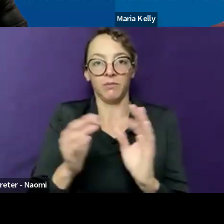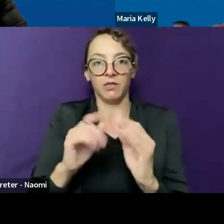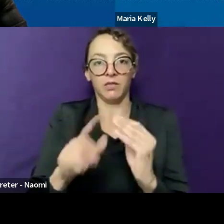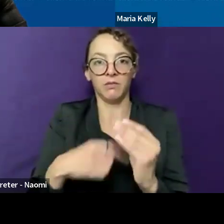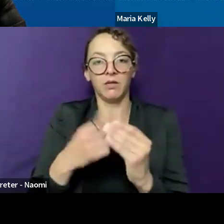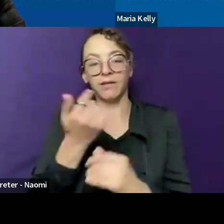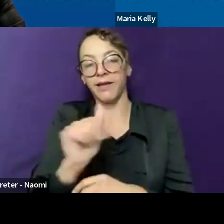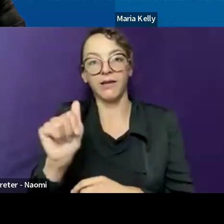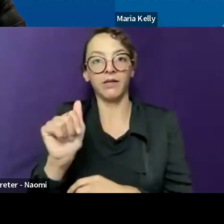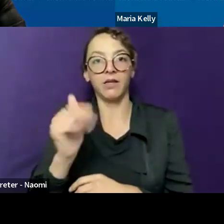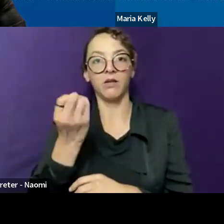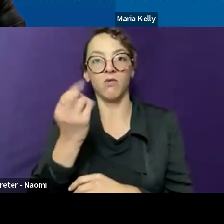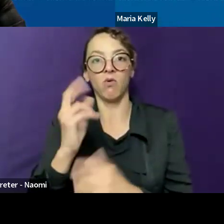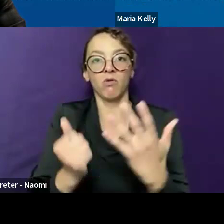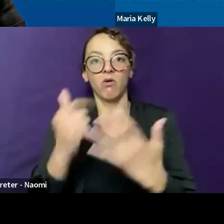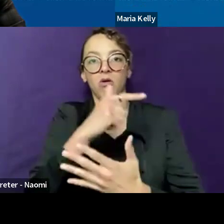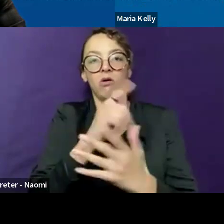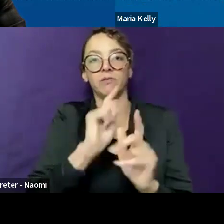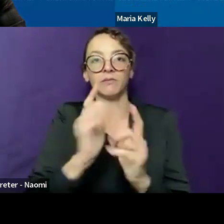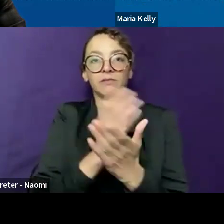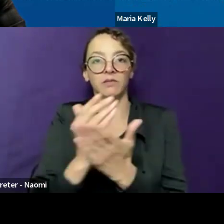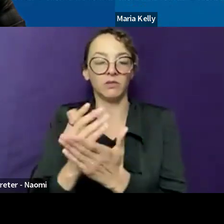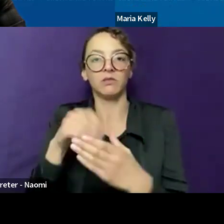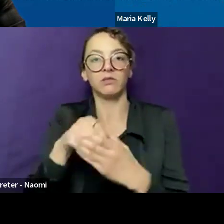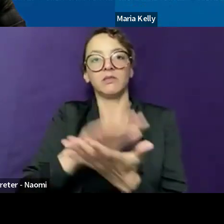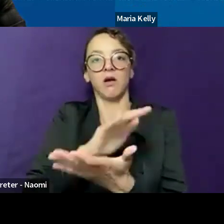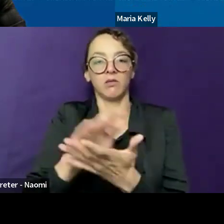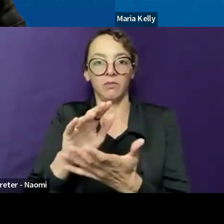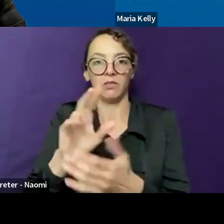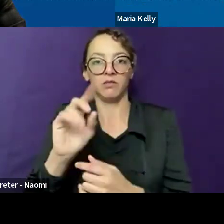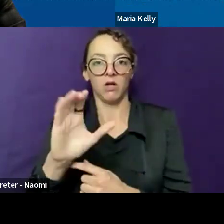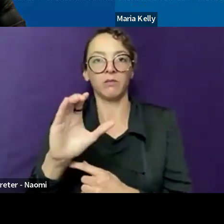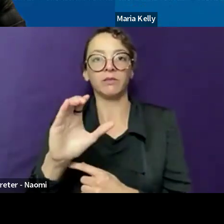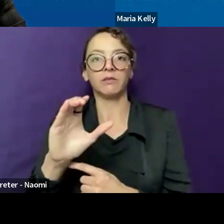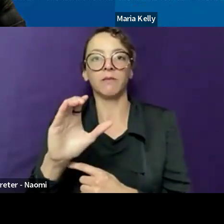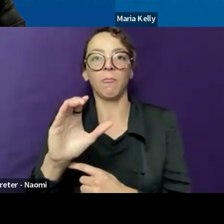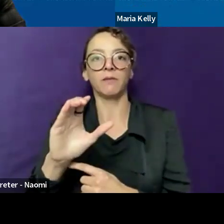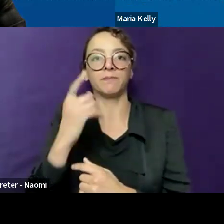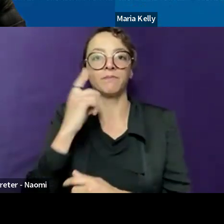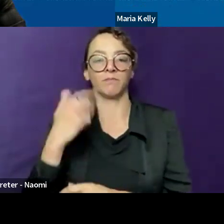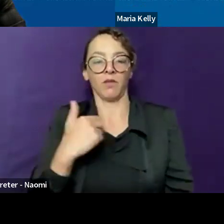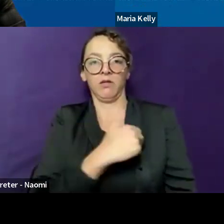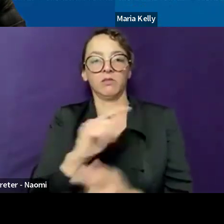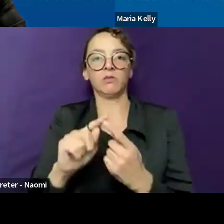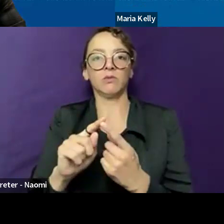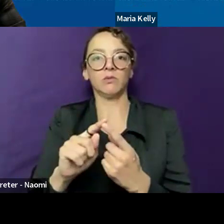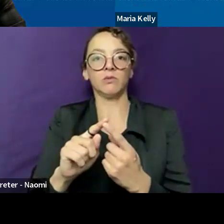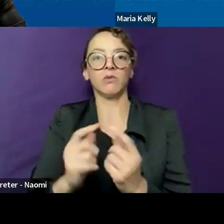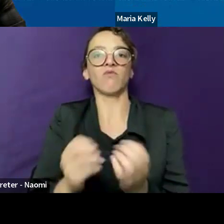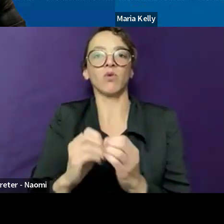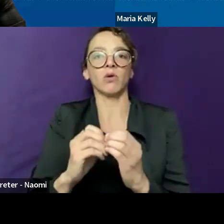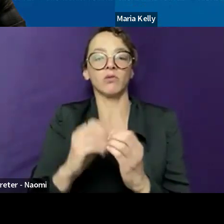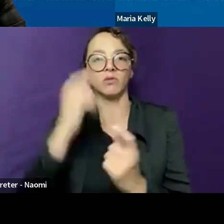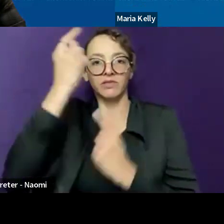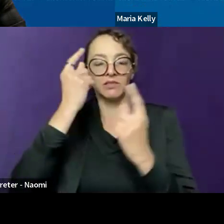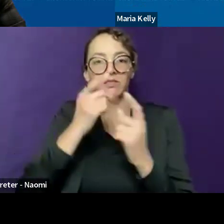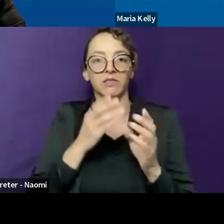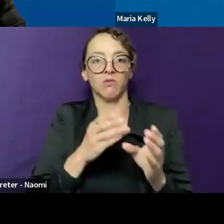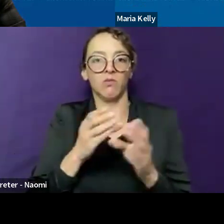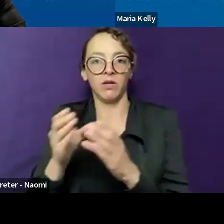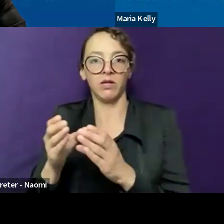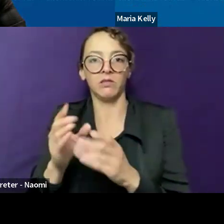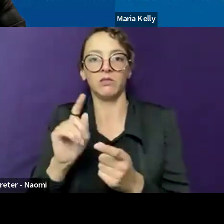or all of the sections in the document for us to further consider ways to you know, shape or